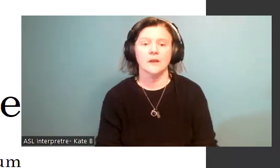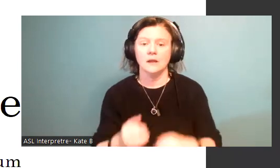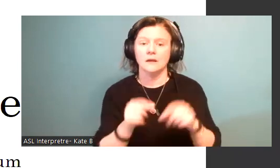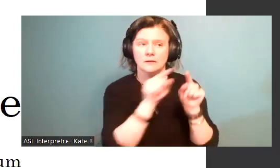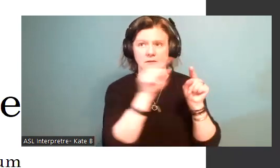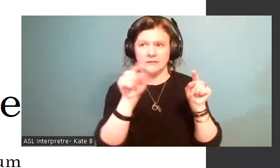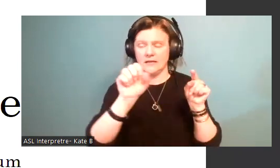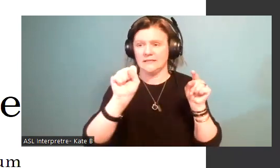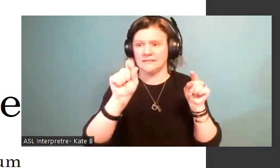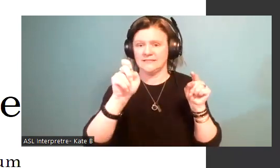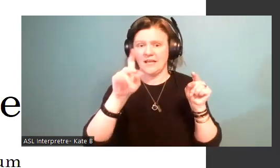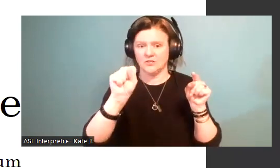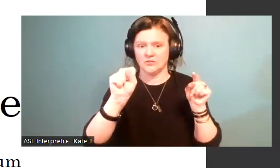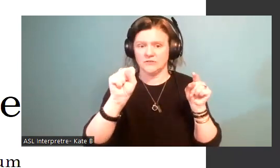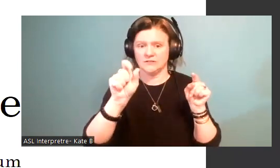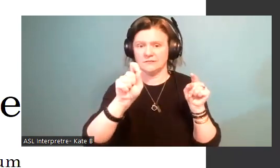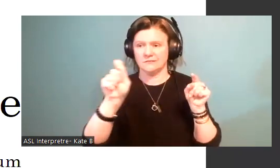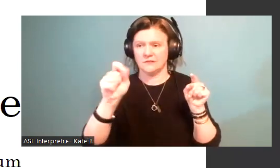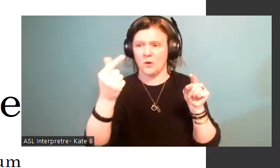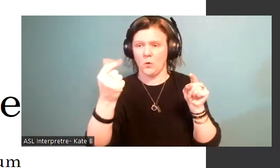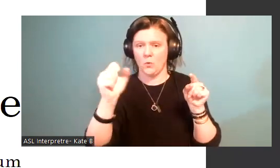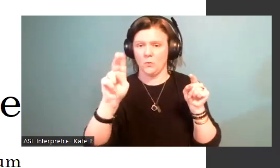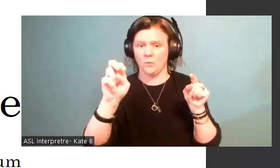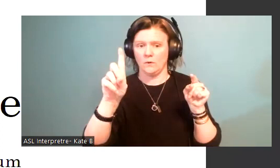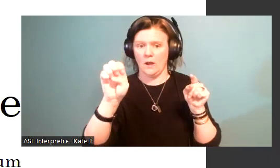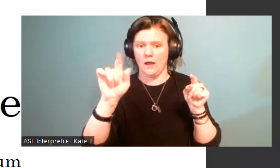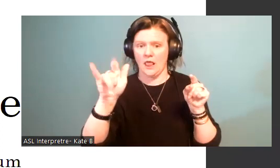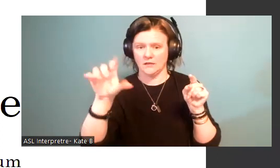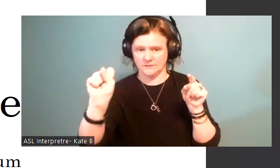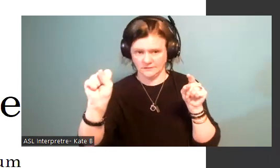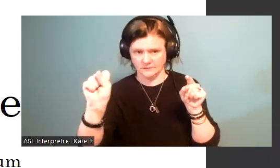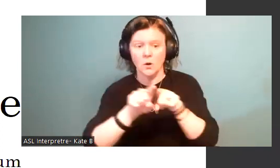It is available from W3.org website. If you go to